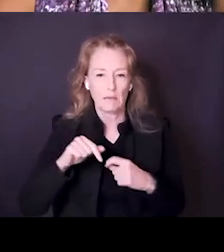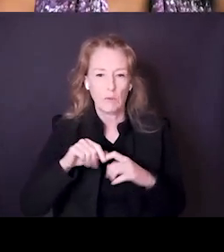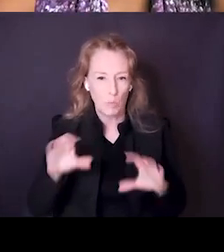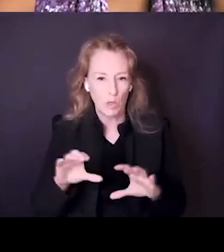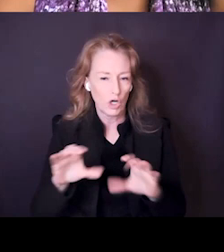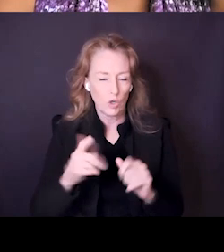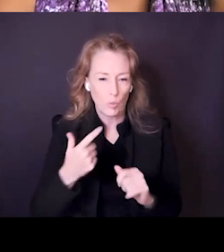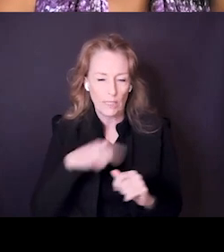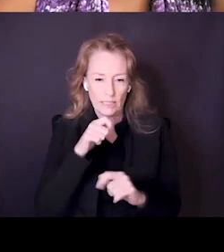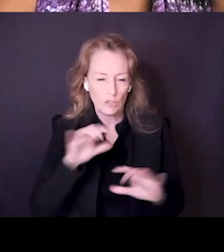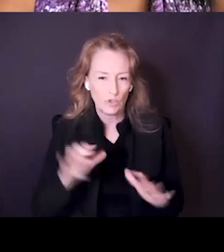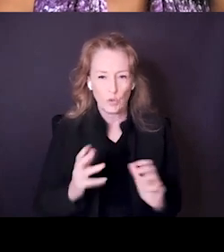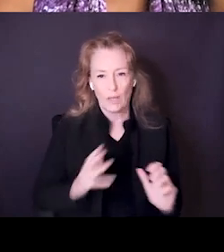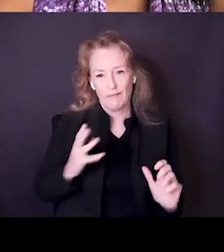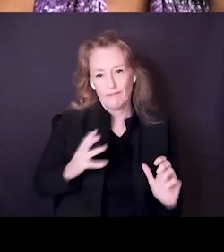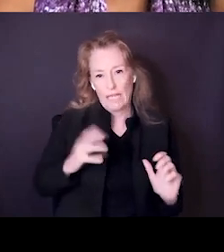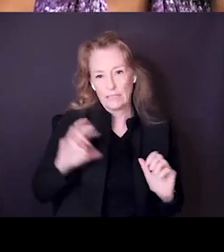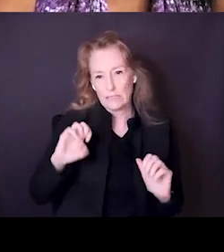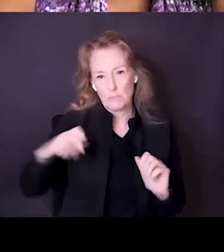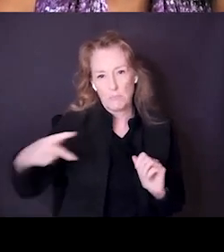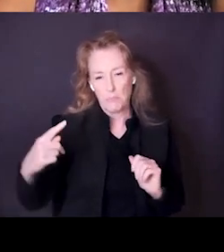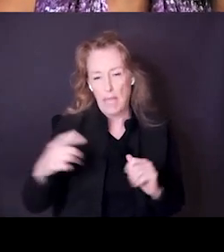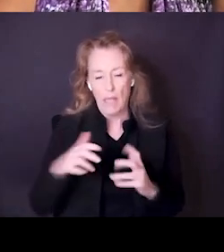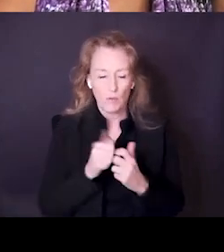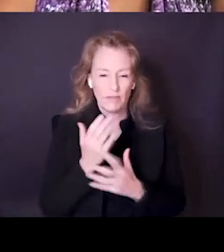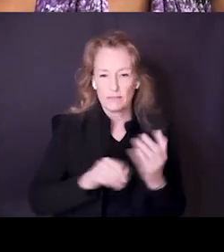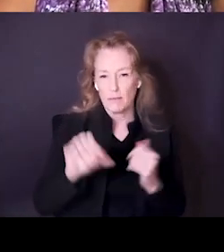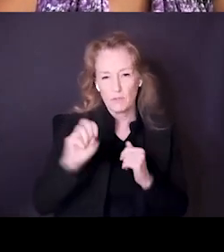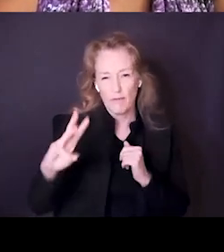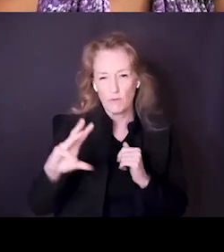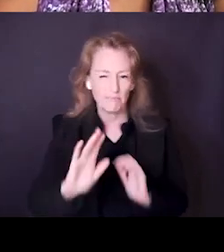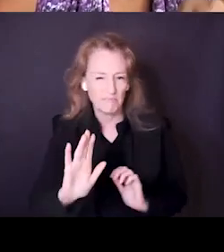WE SAID TAKE A DAY IN THE LIFE OF SOMEONE IN THE COMMUNITY AND